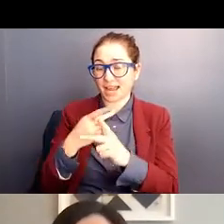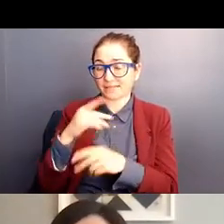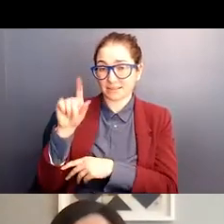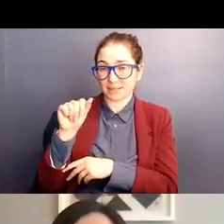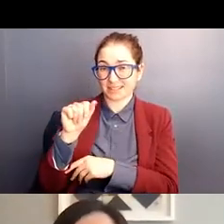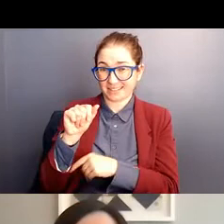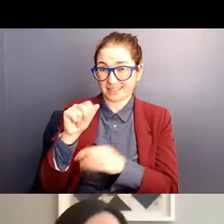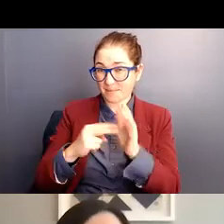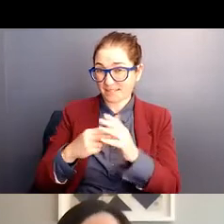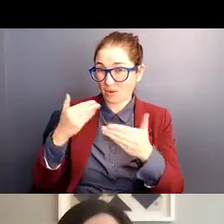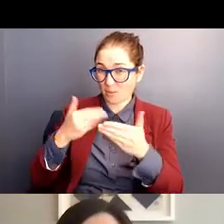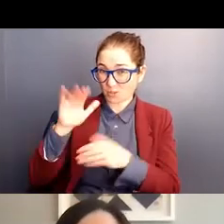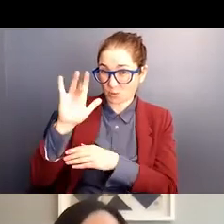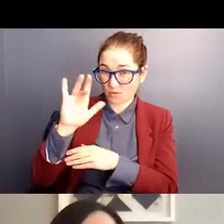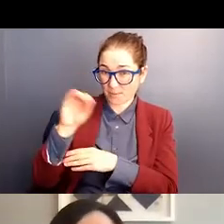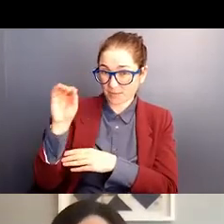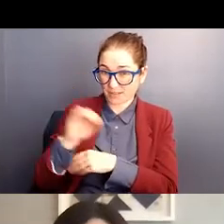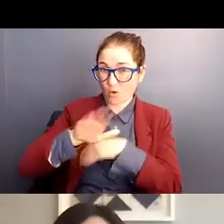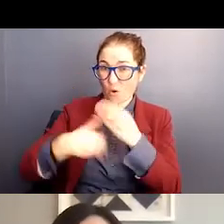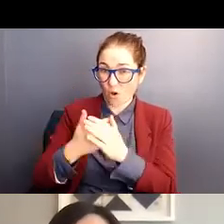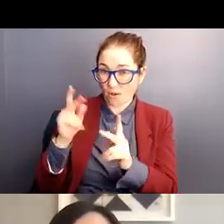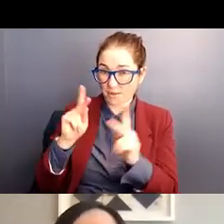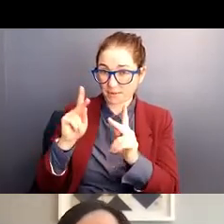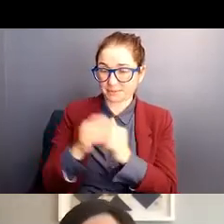all people many and remember, disability is a huge category. But